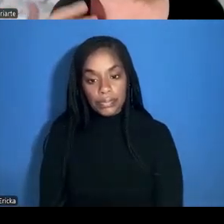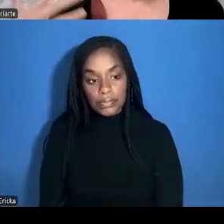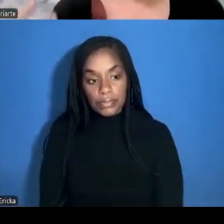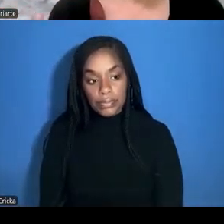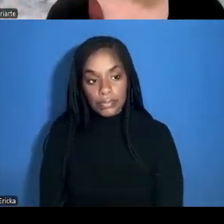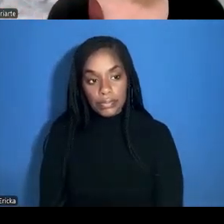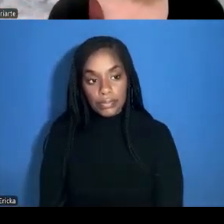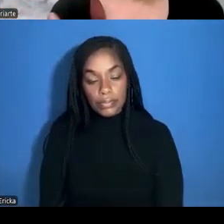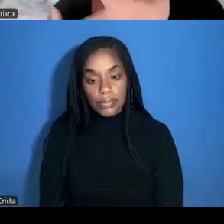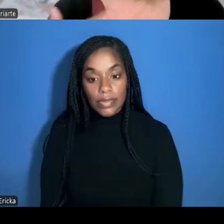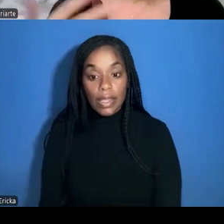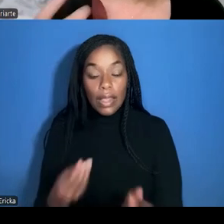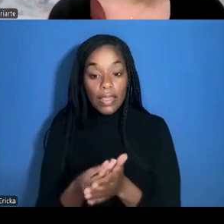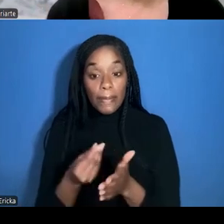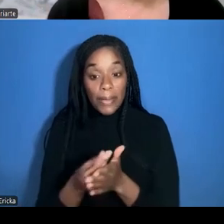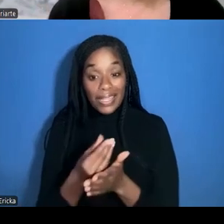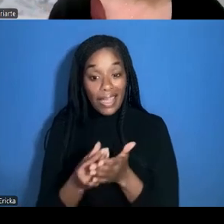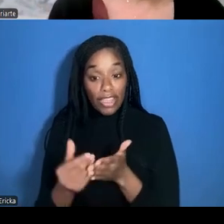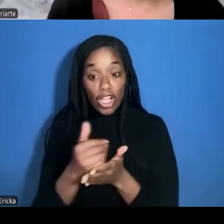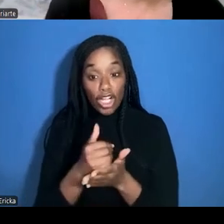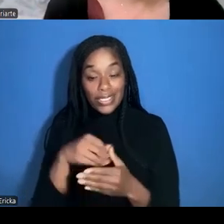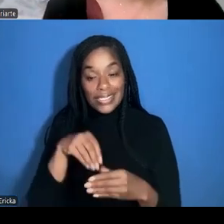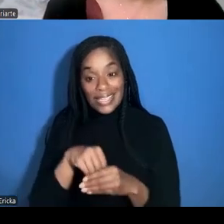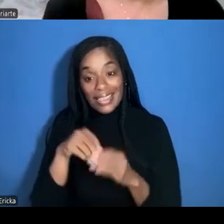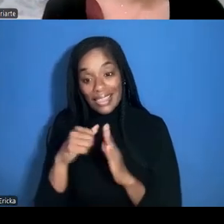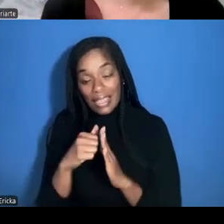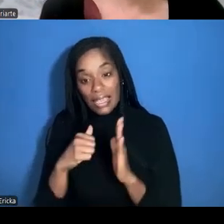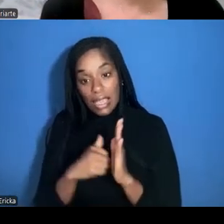and the earnings and the actually the earnings in the account are tax free.